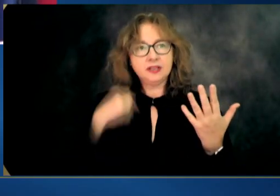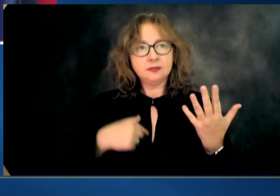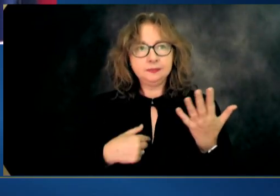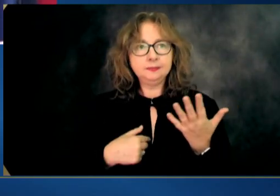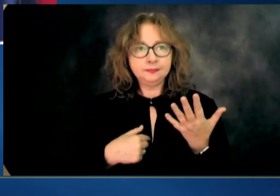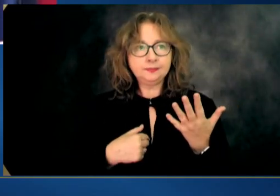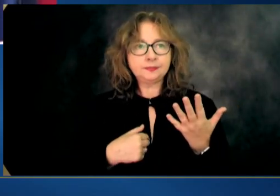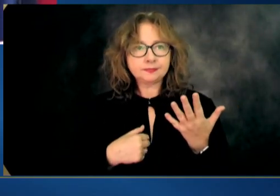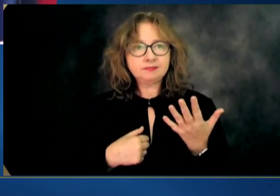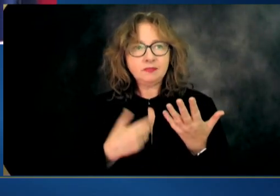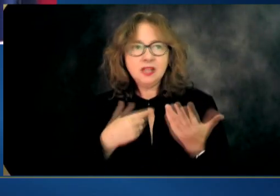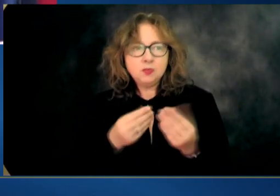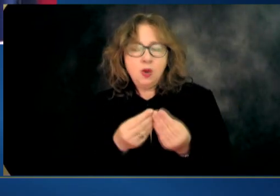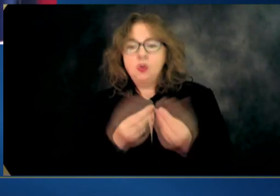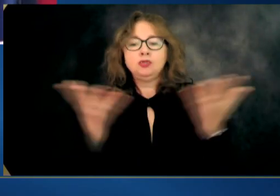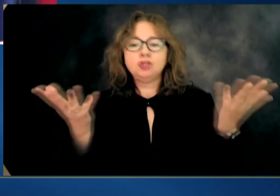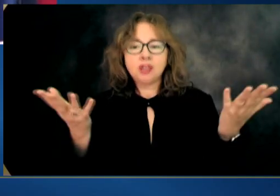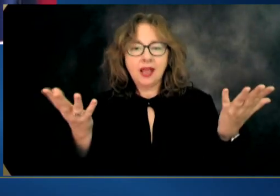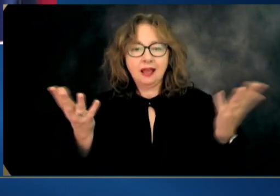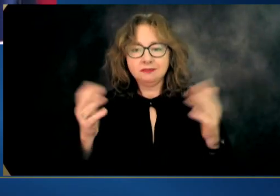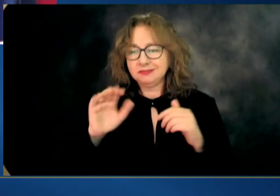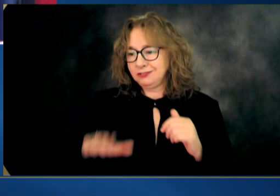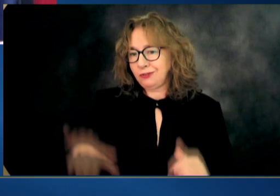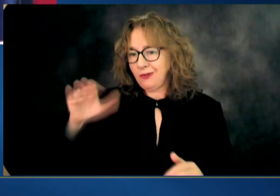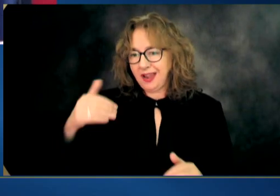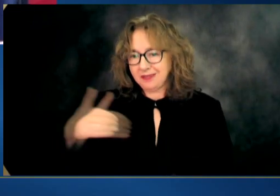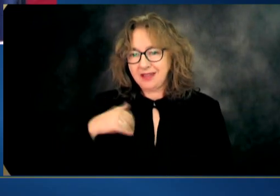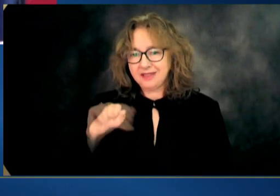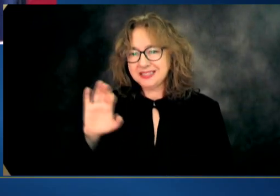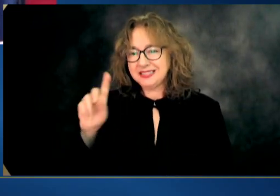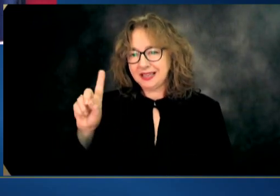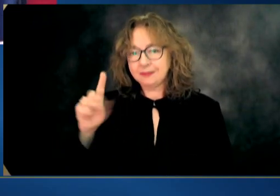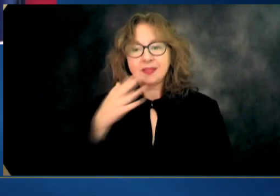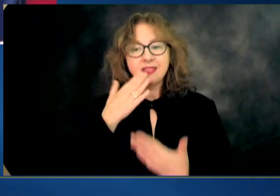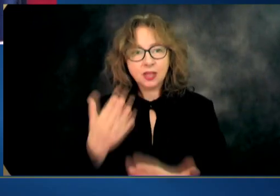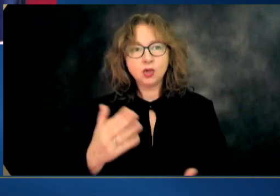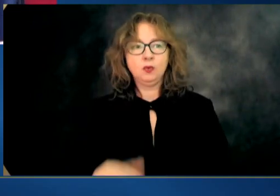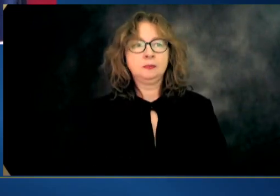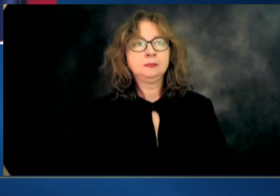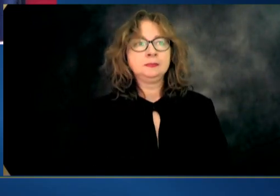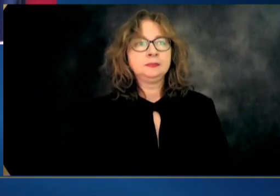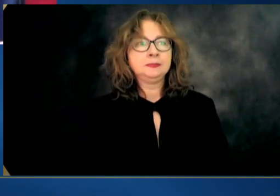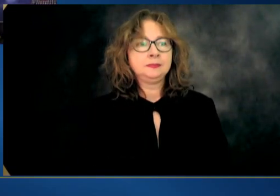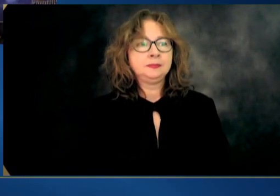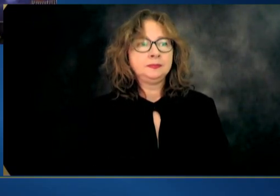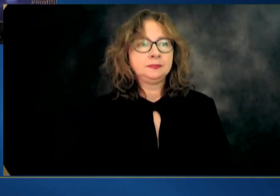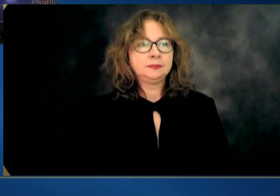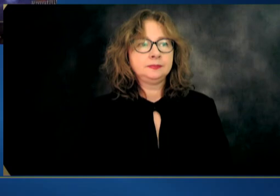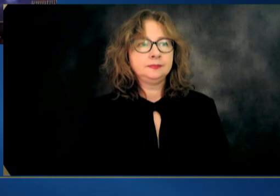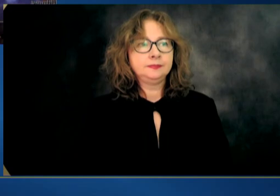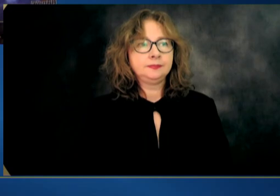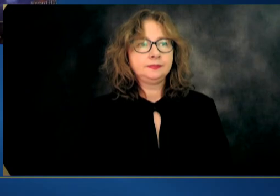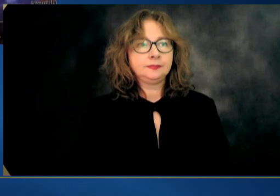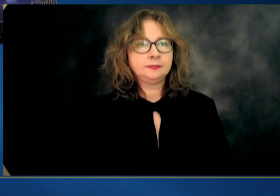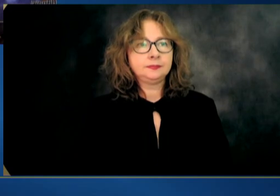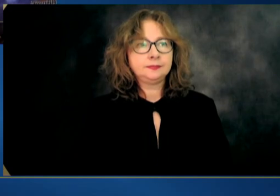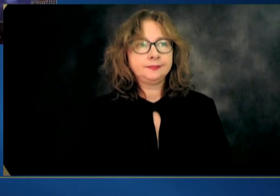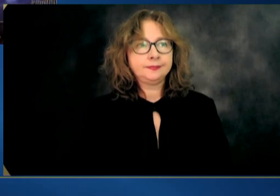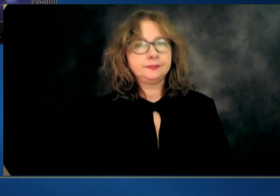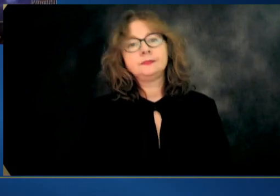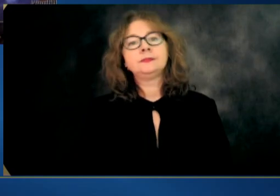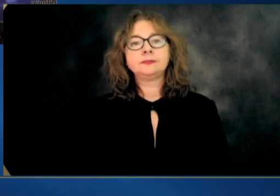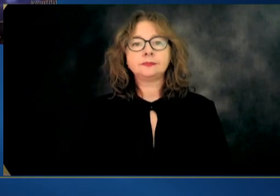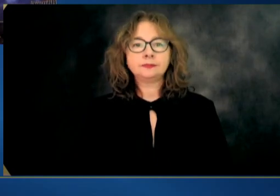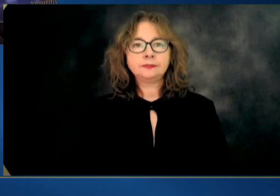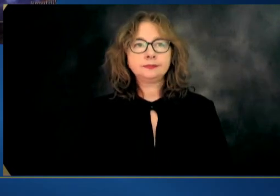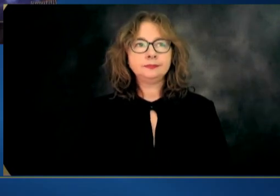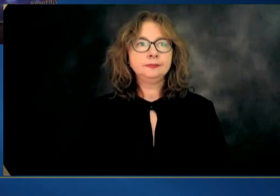share with you in growing up with sickle cell disease, and I thank you very much.